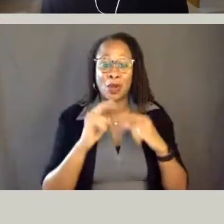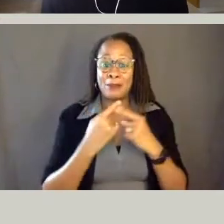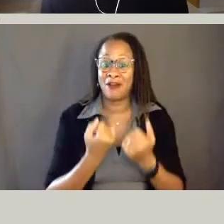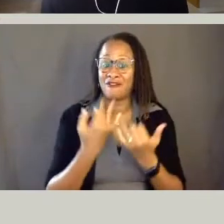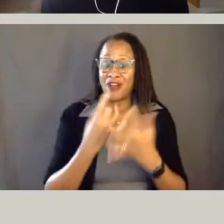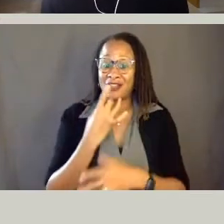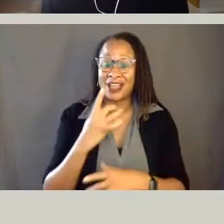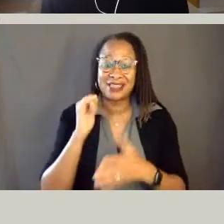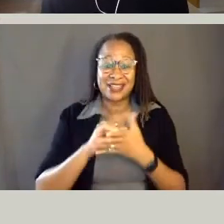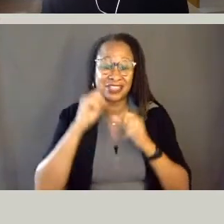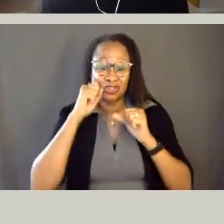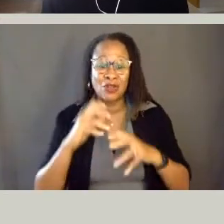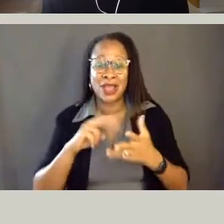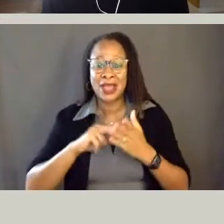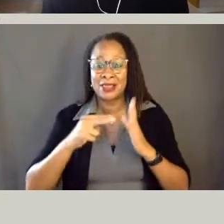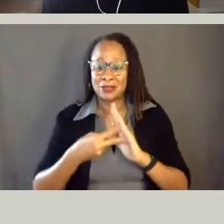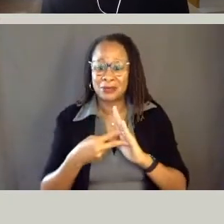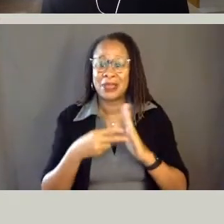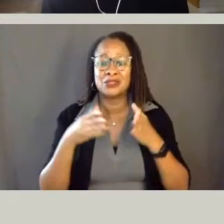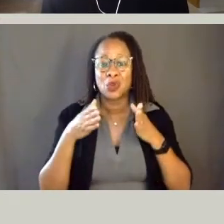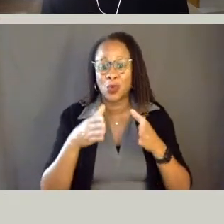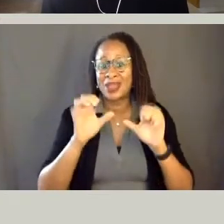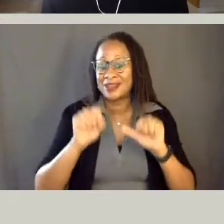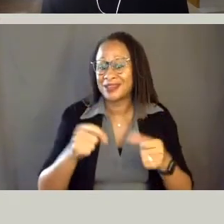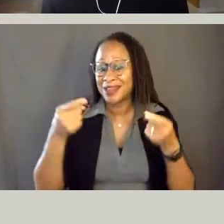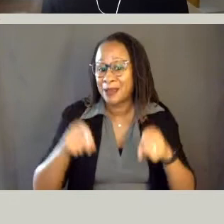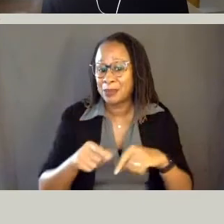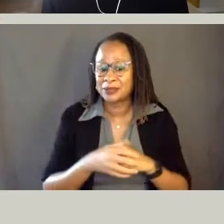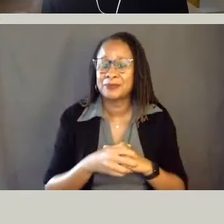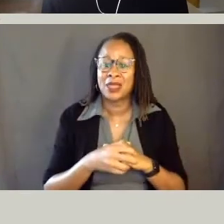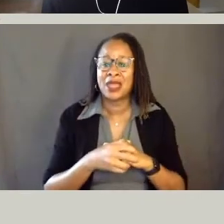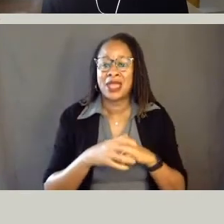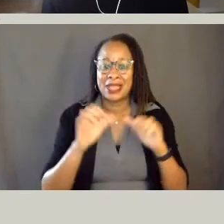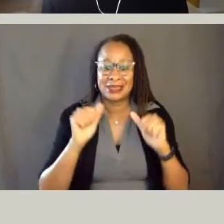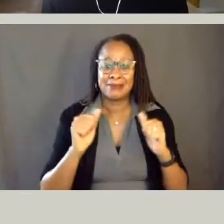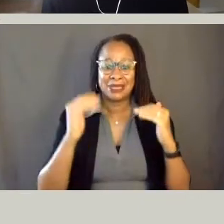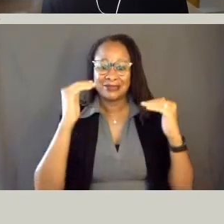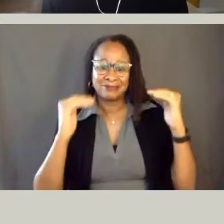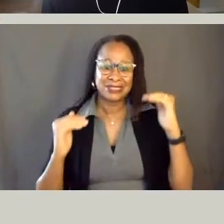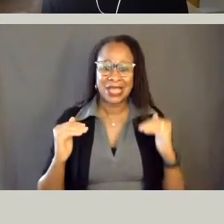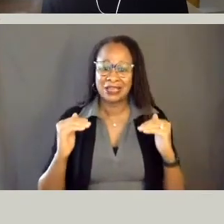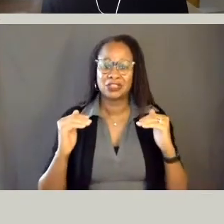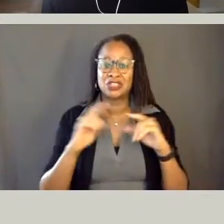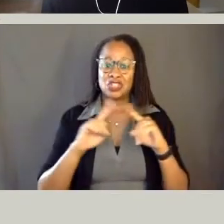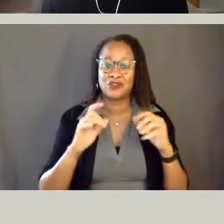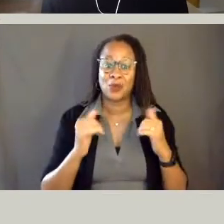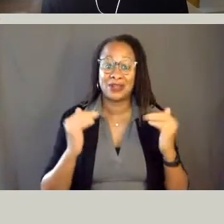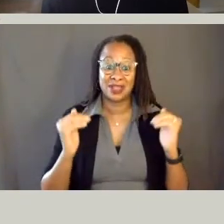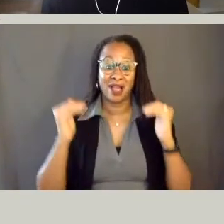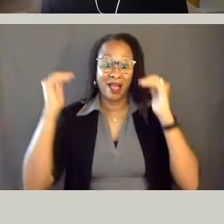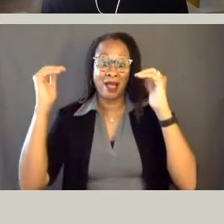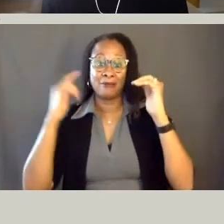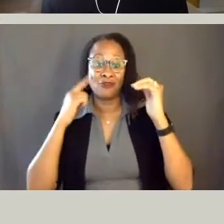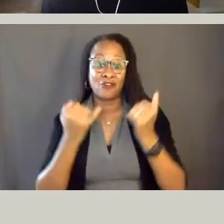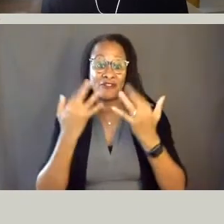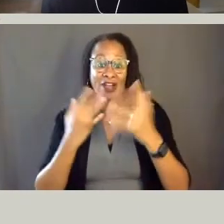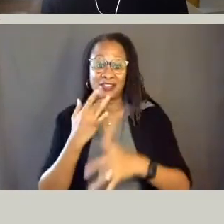So that means that there's a blueprint. There's a way that that can happen and it can be scaled in different ways either up in the case of Firelight, or it can be scaled down